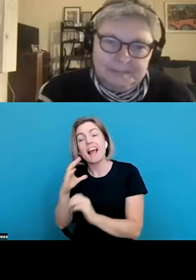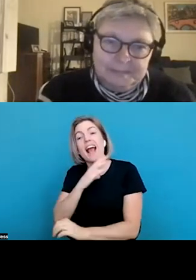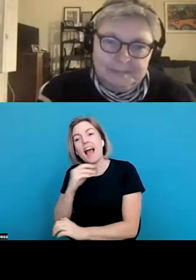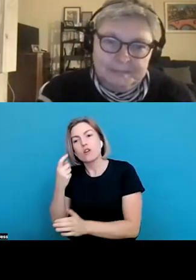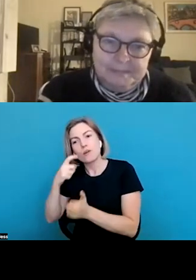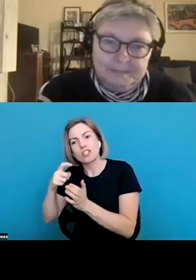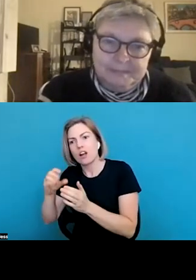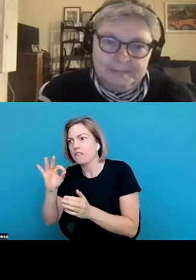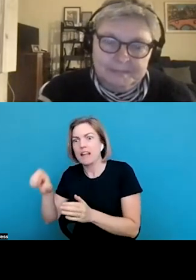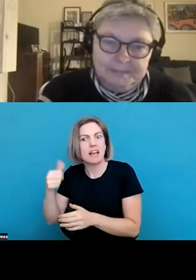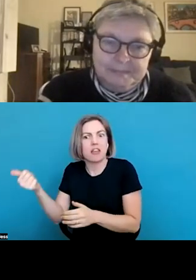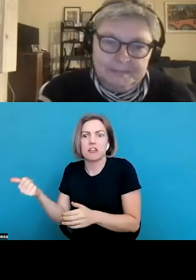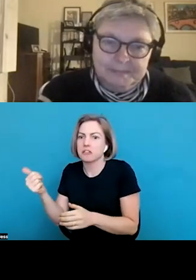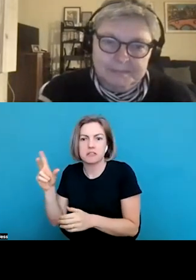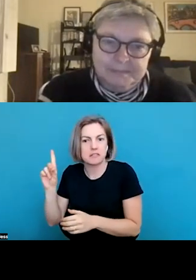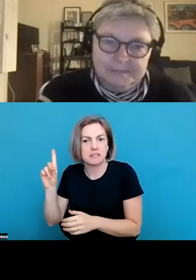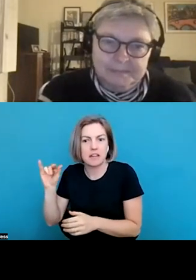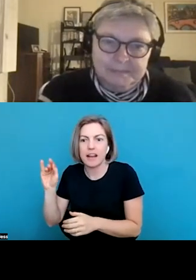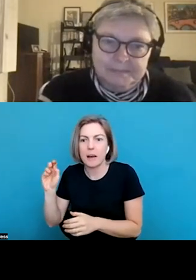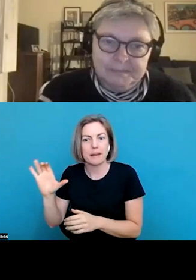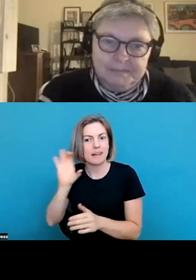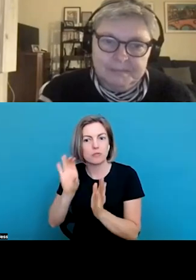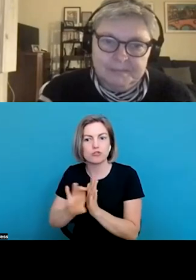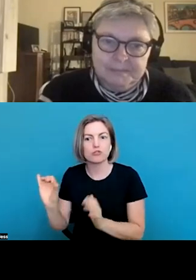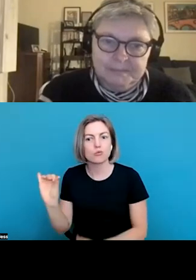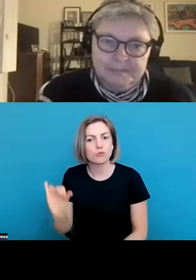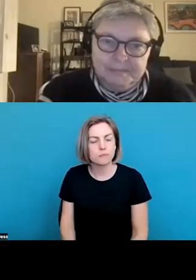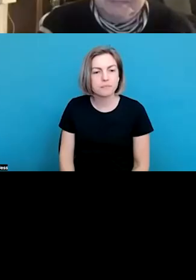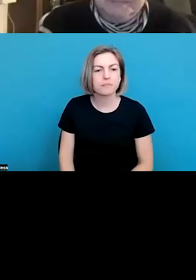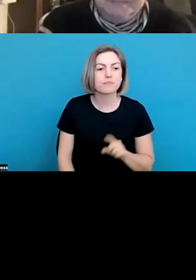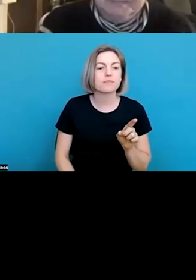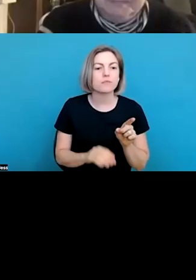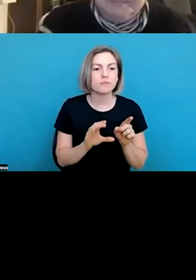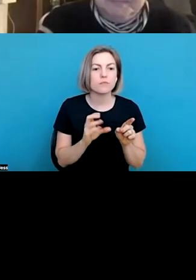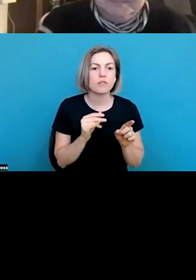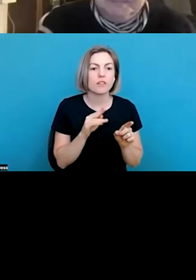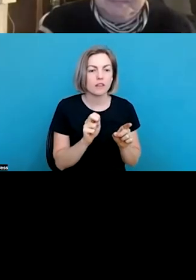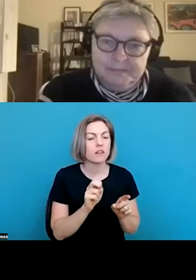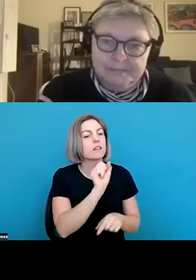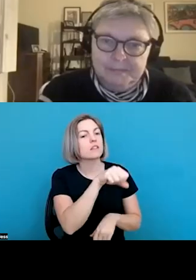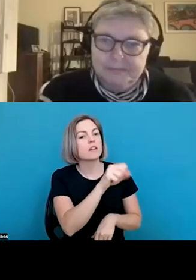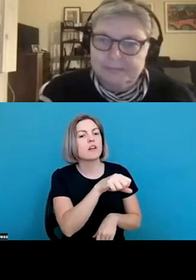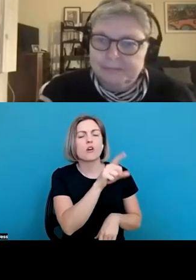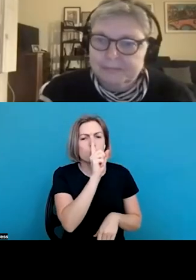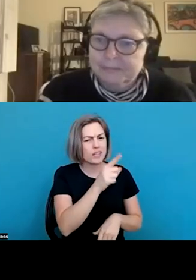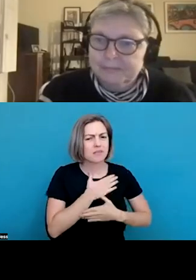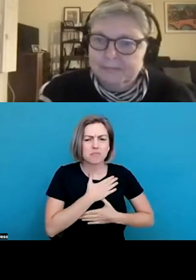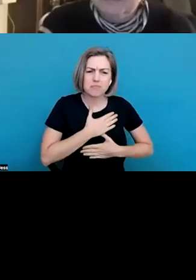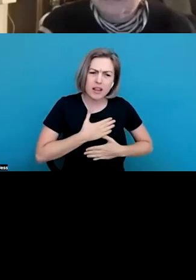other dynamic images as well . >>CHRISTINE HEMPHILL: This has been an absolute pleasure. We are at time.